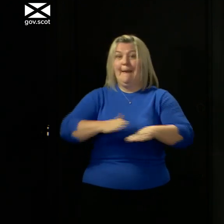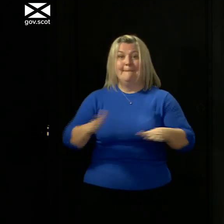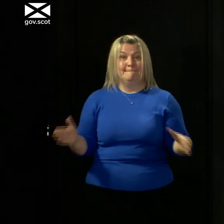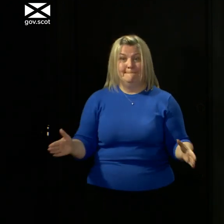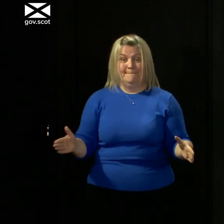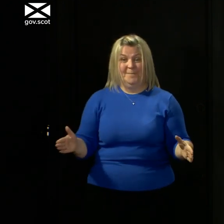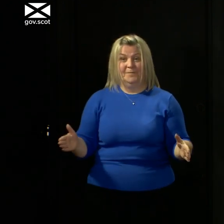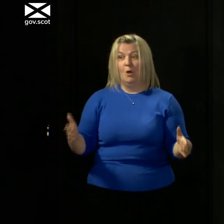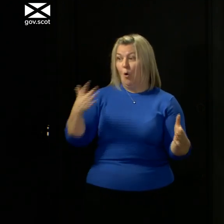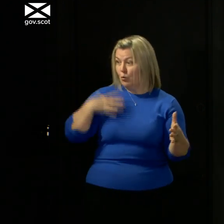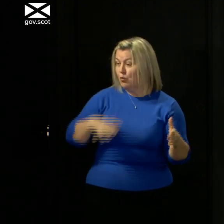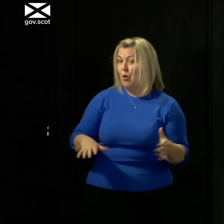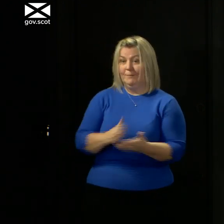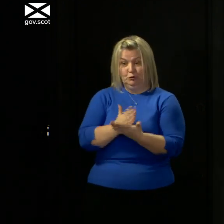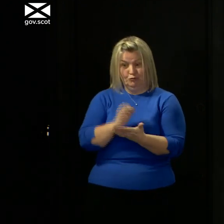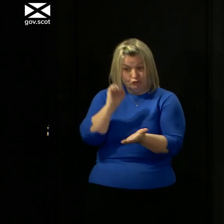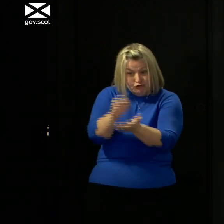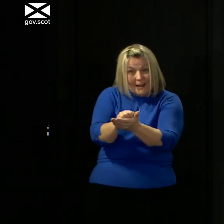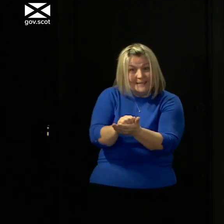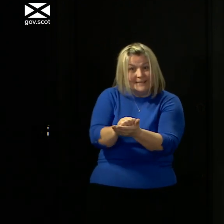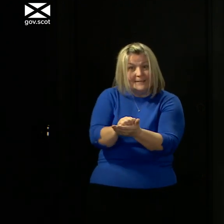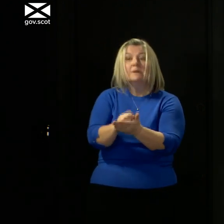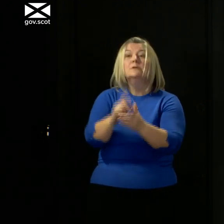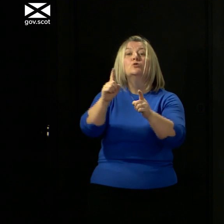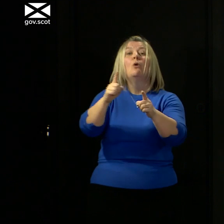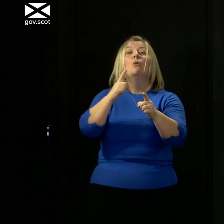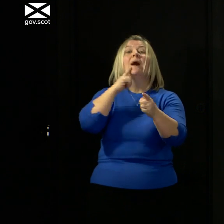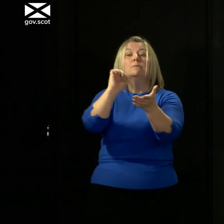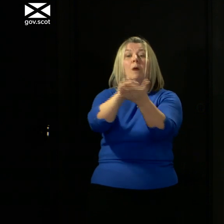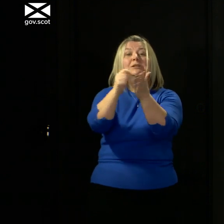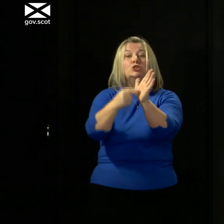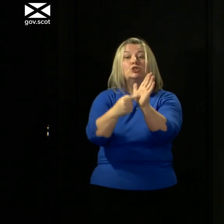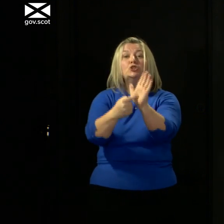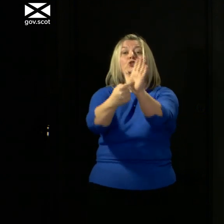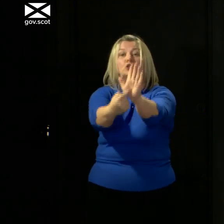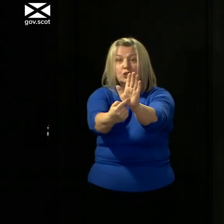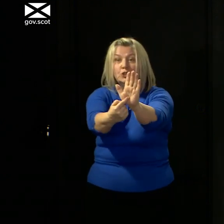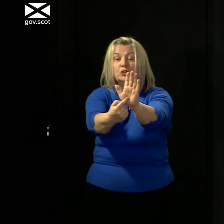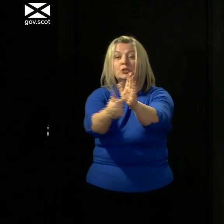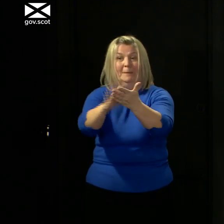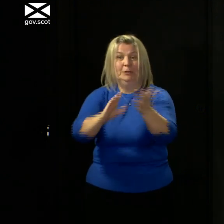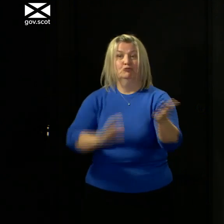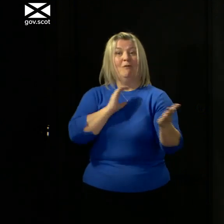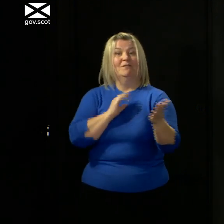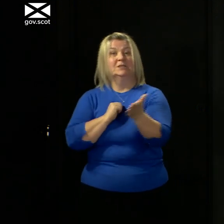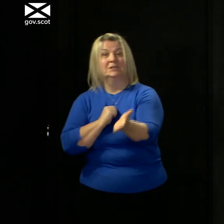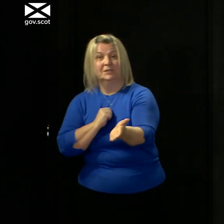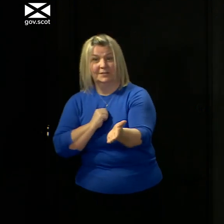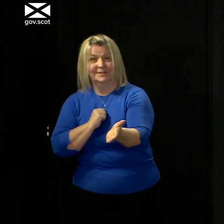that when we put information out there the public can have confidence in it so that's why I think the public should take for the fact that we sometimes have